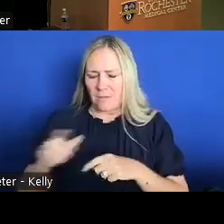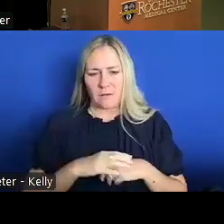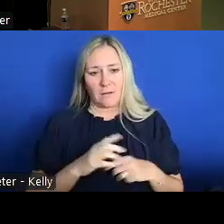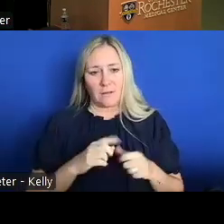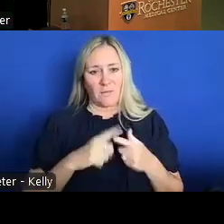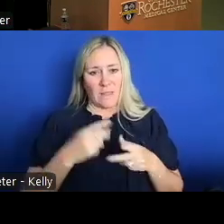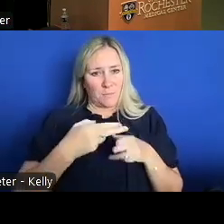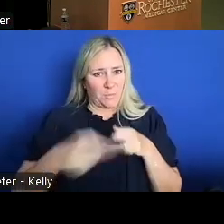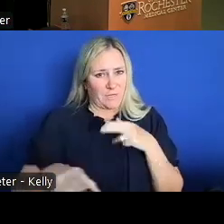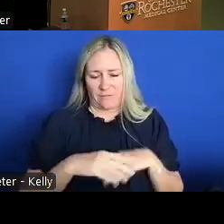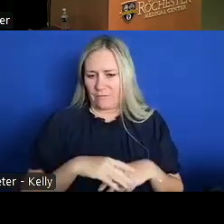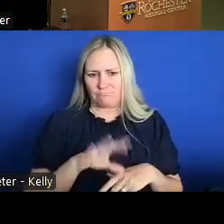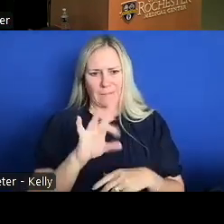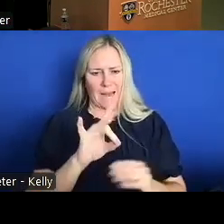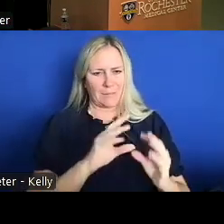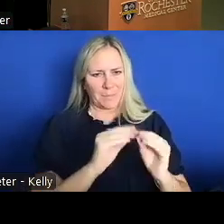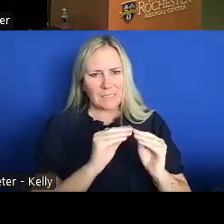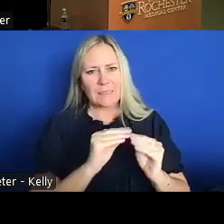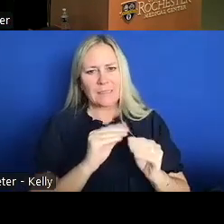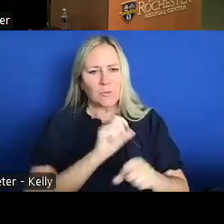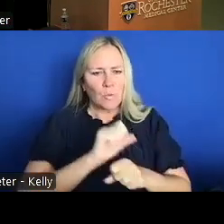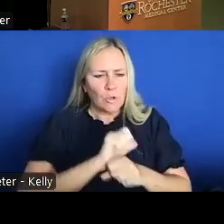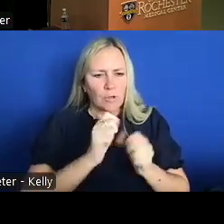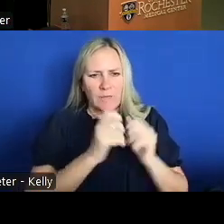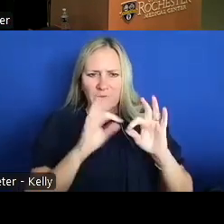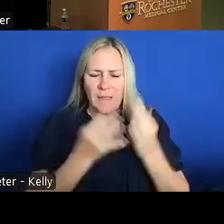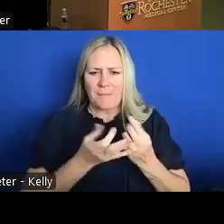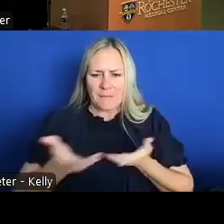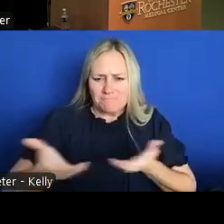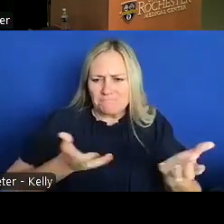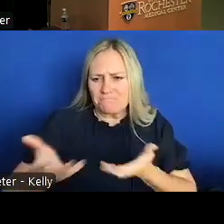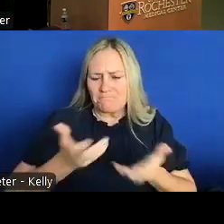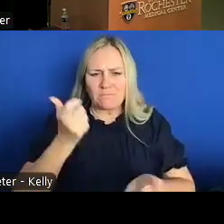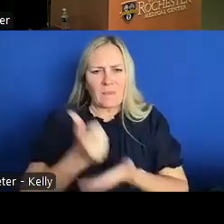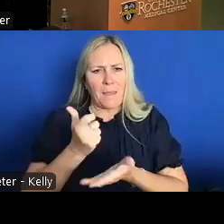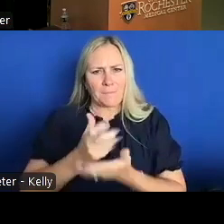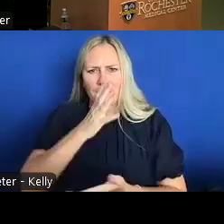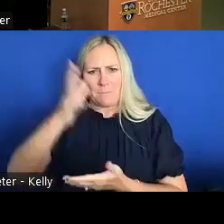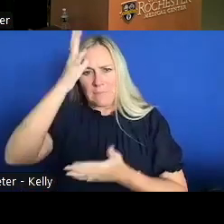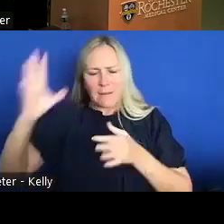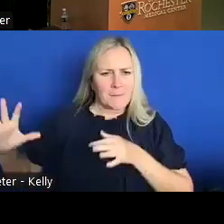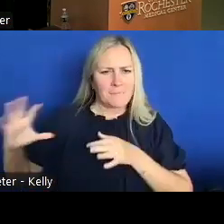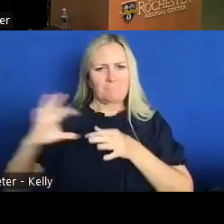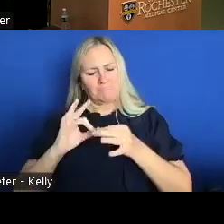family together to help them come together to help the parents come together a couple session to help